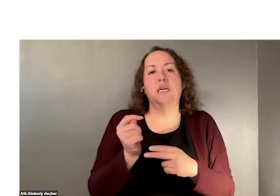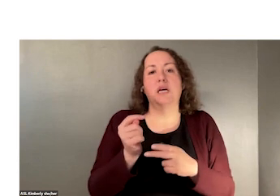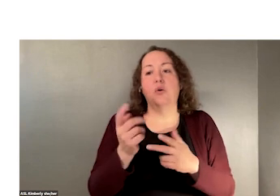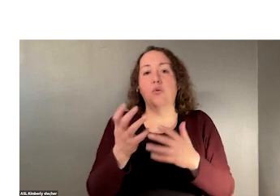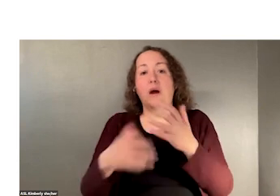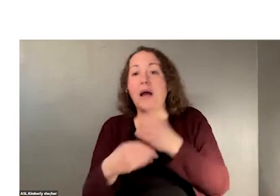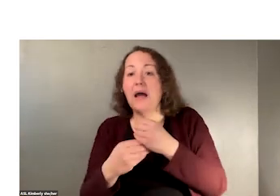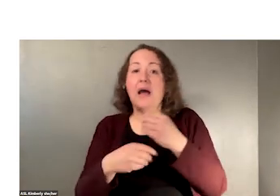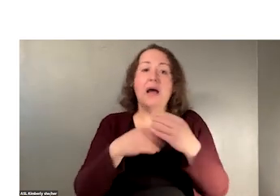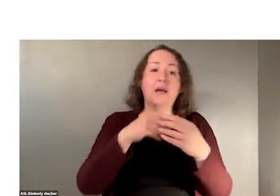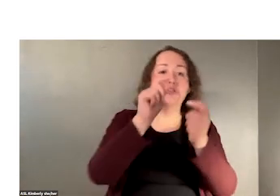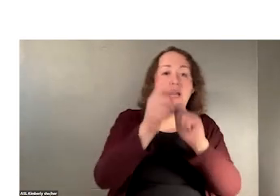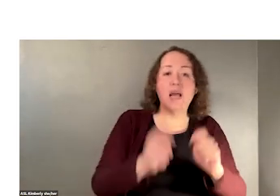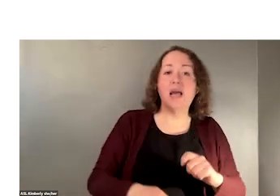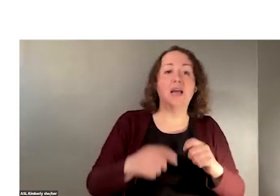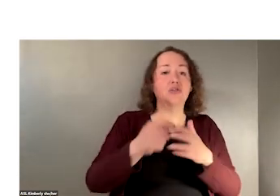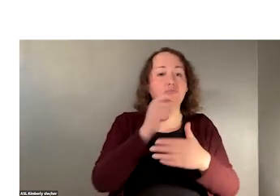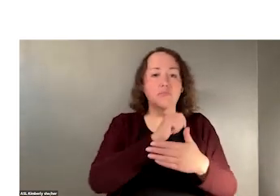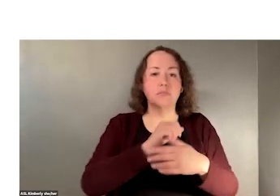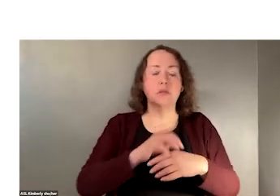You make any changes there, we don't overwrite what was back in ORCID.